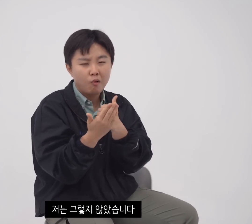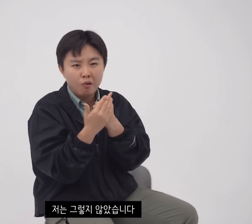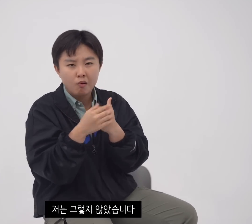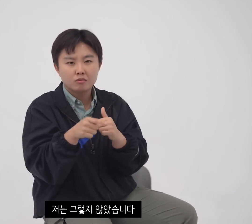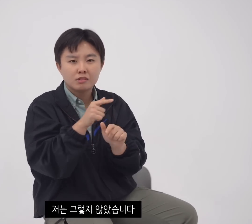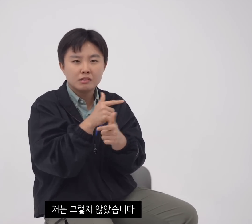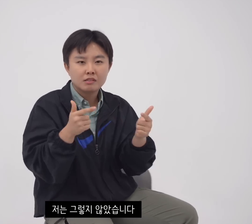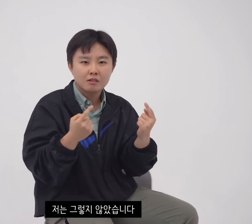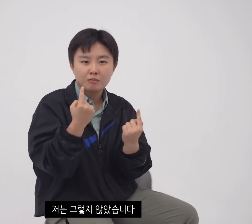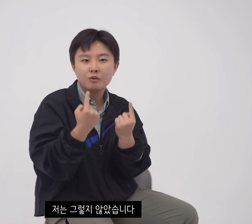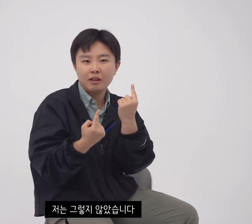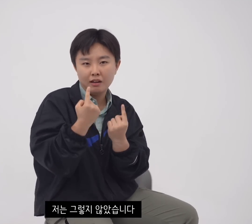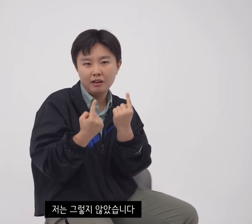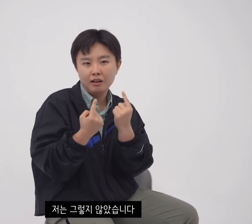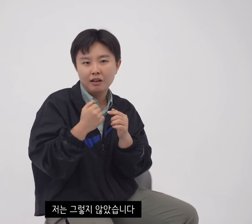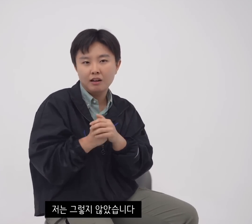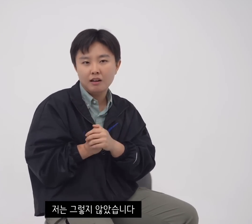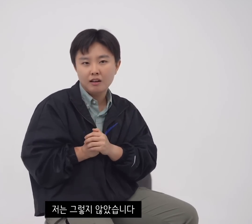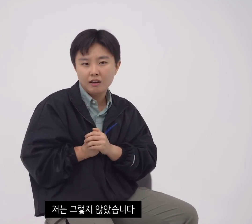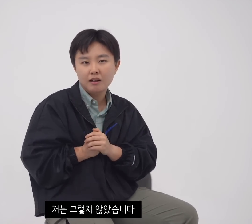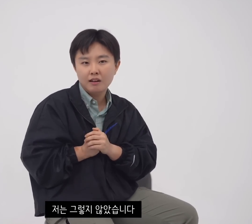but I didn't.